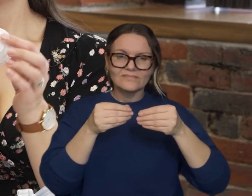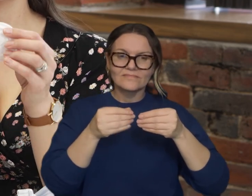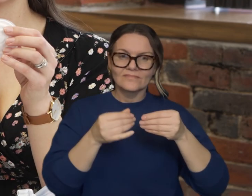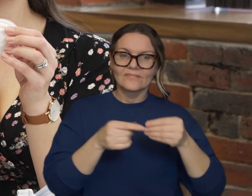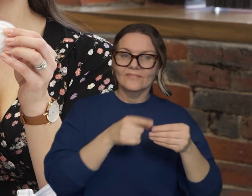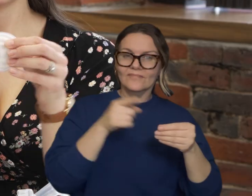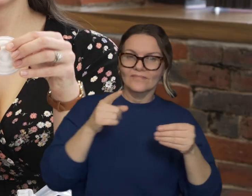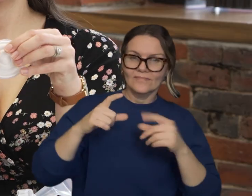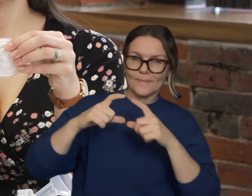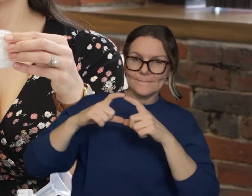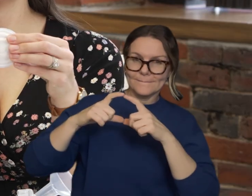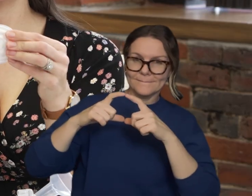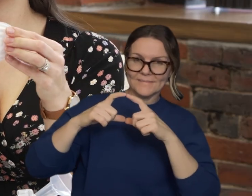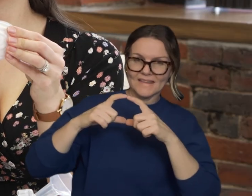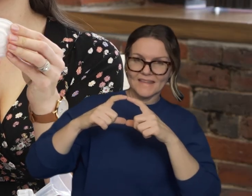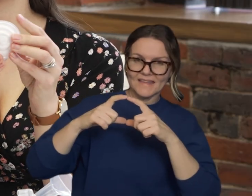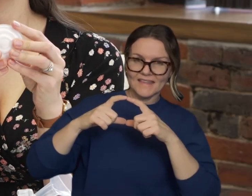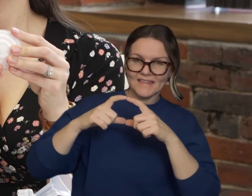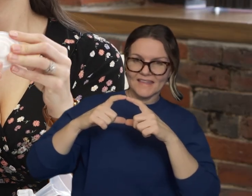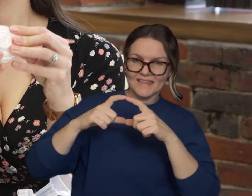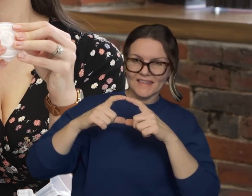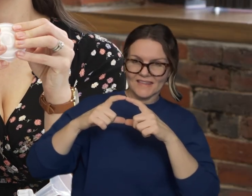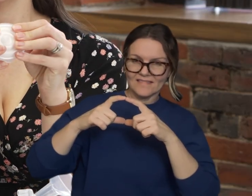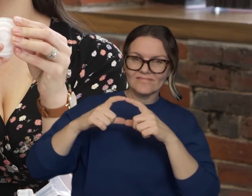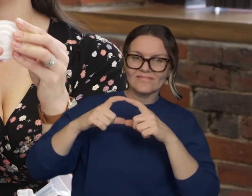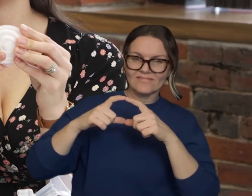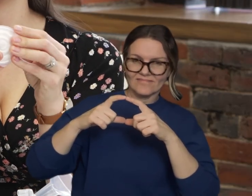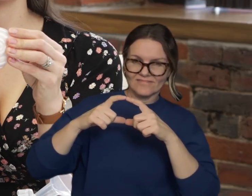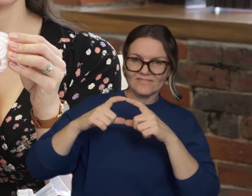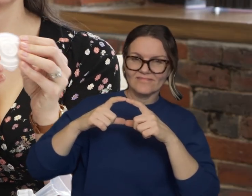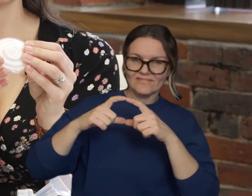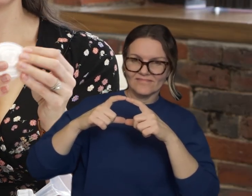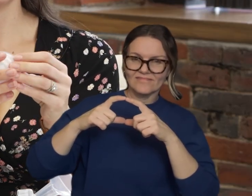bring that around the back and again making sure that it's all the way sealed all the way around